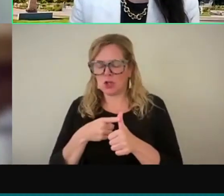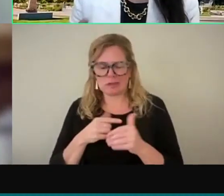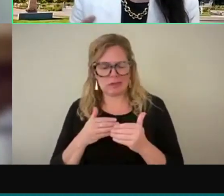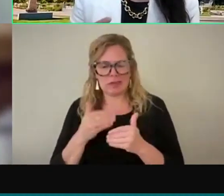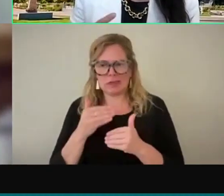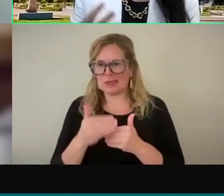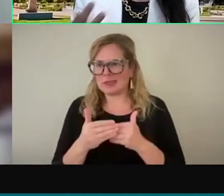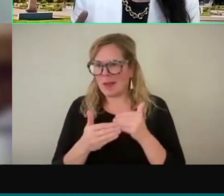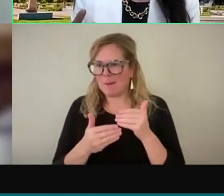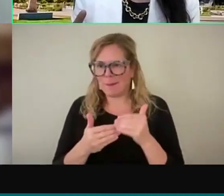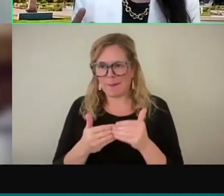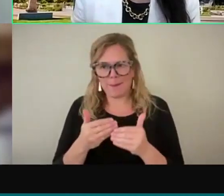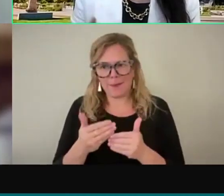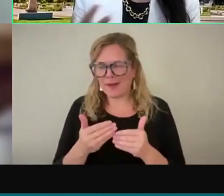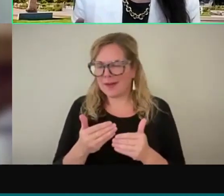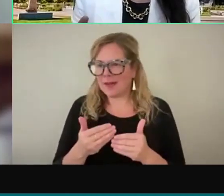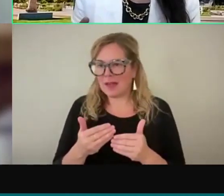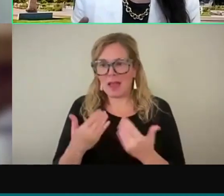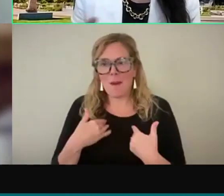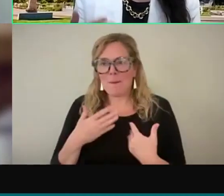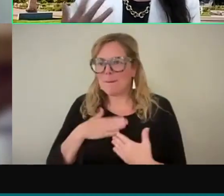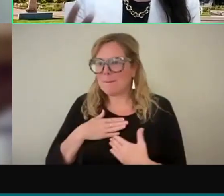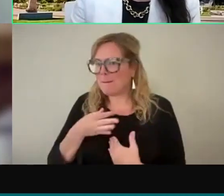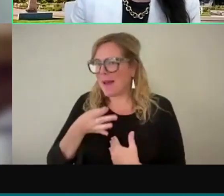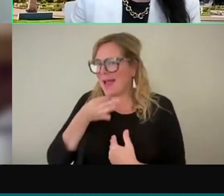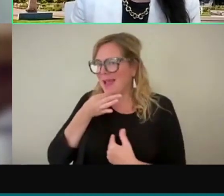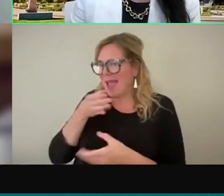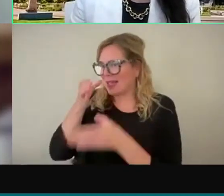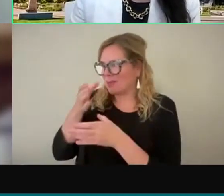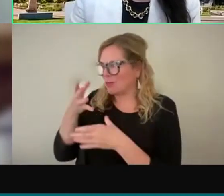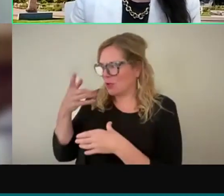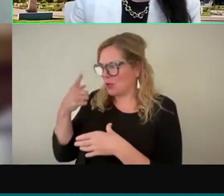so I don't know the prevalence of amyloid in autism, but it